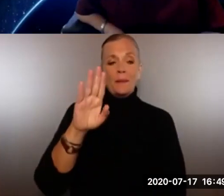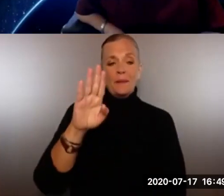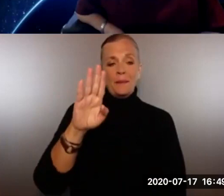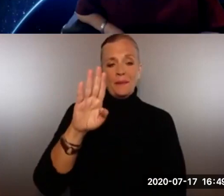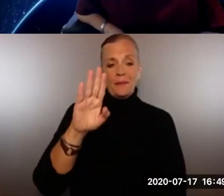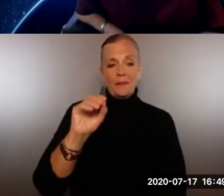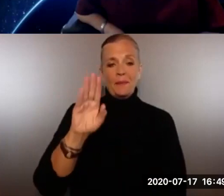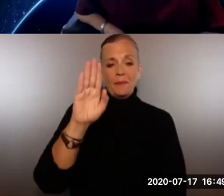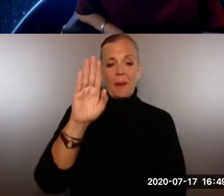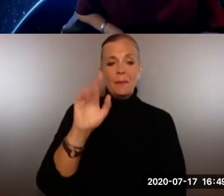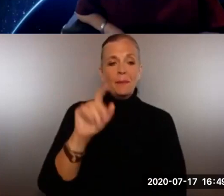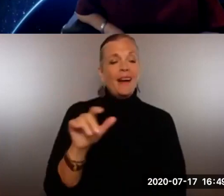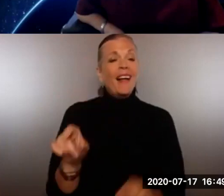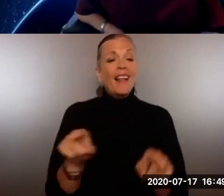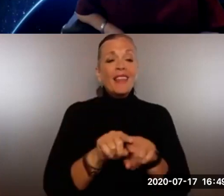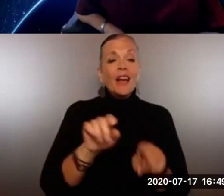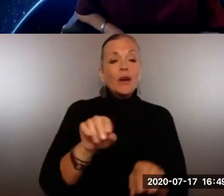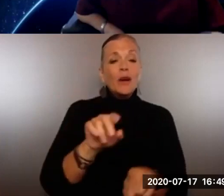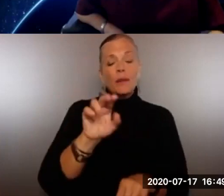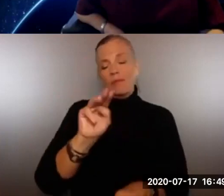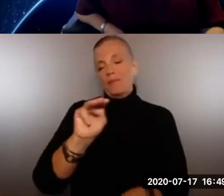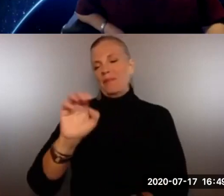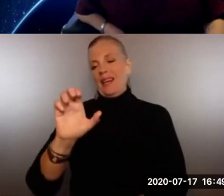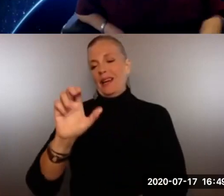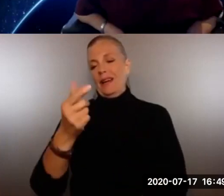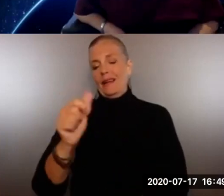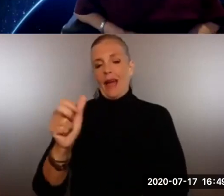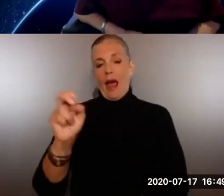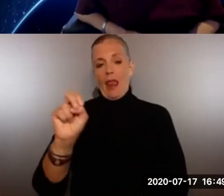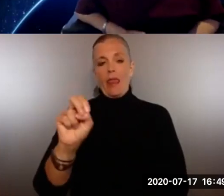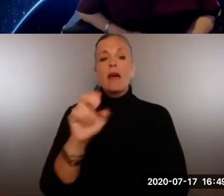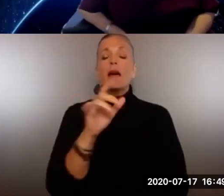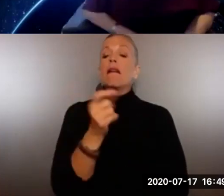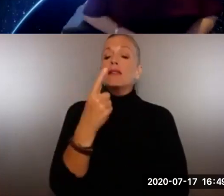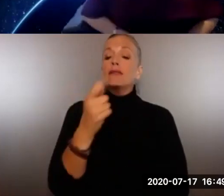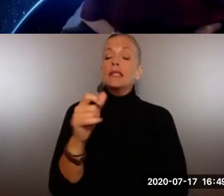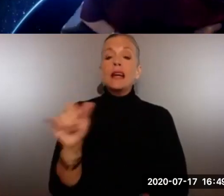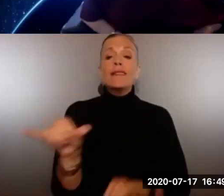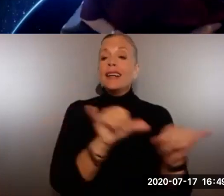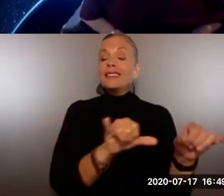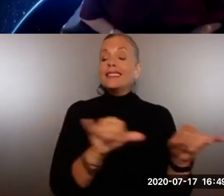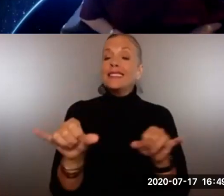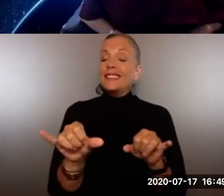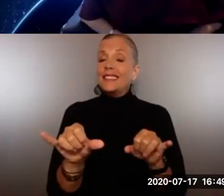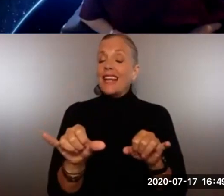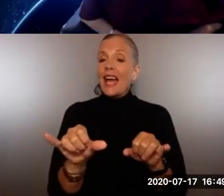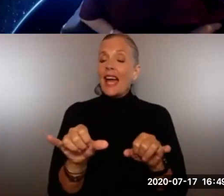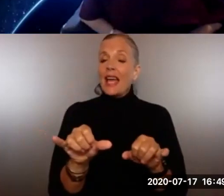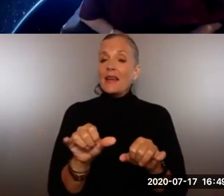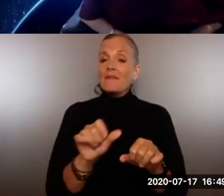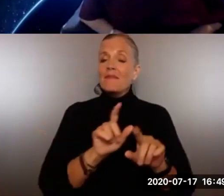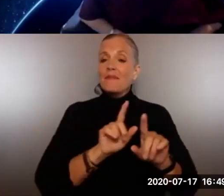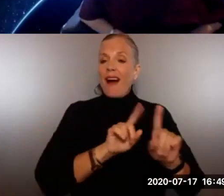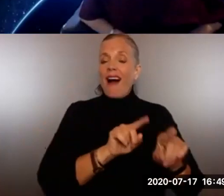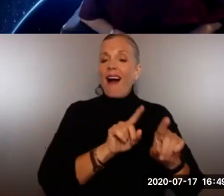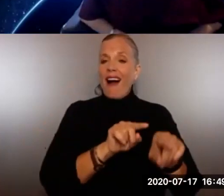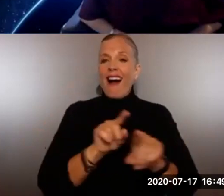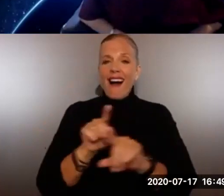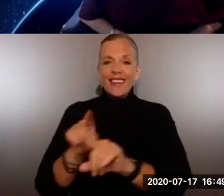this year, as he was featured in another documentary film there, The Reason I Jump. You are on video, Ben.